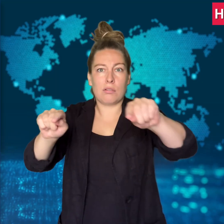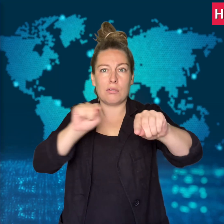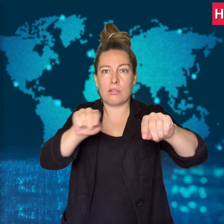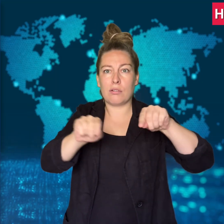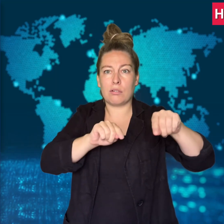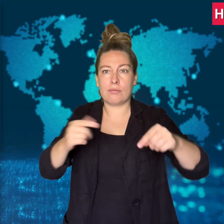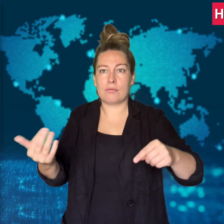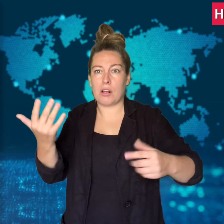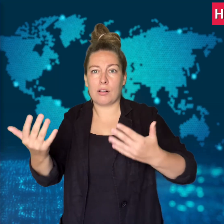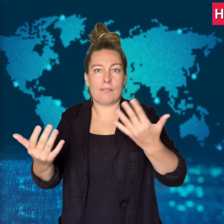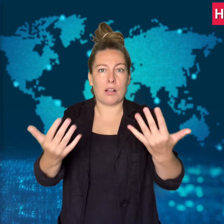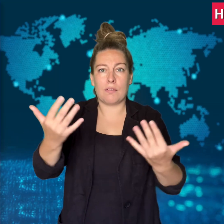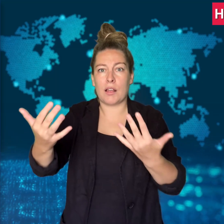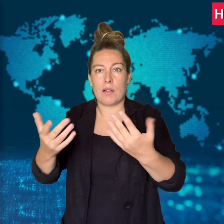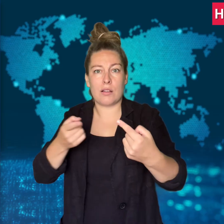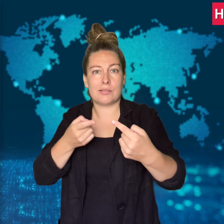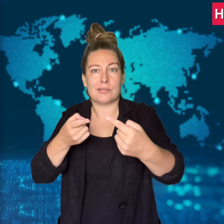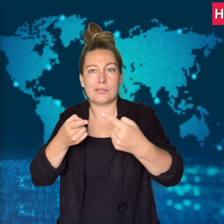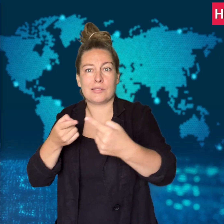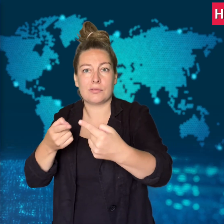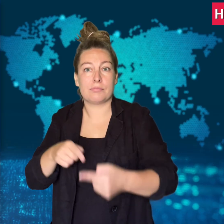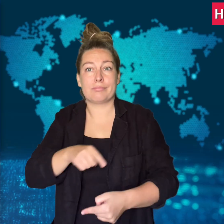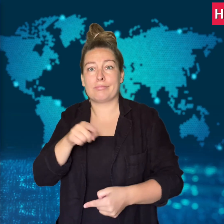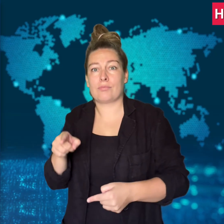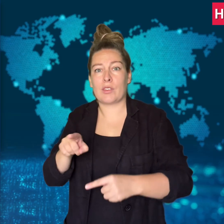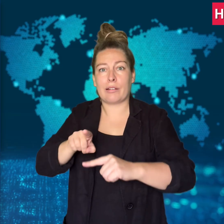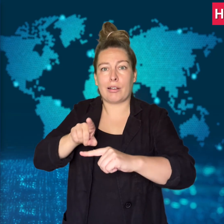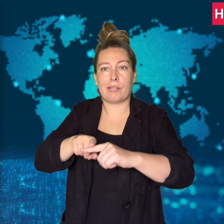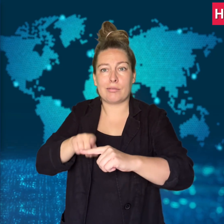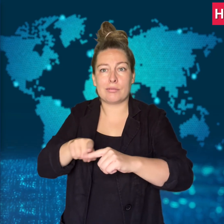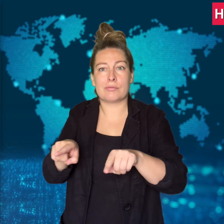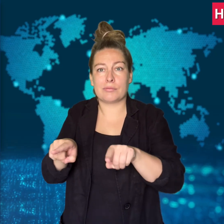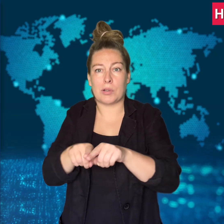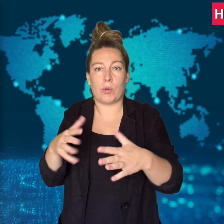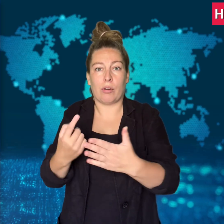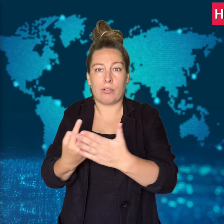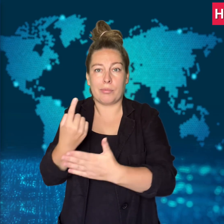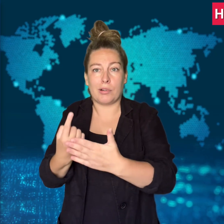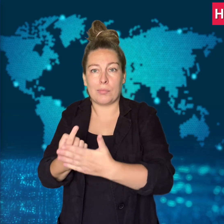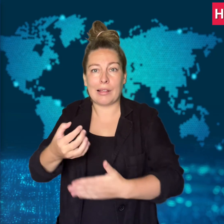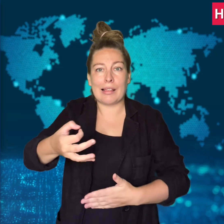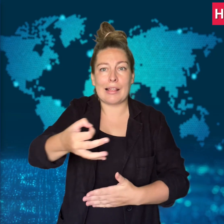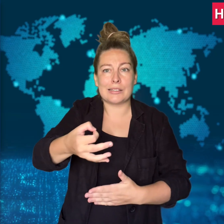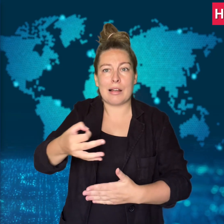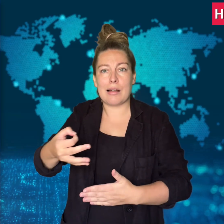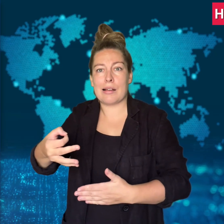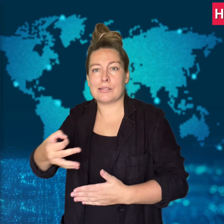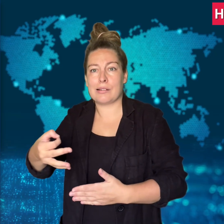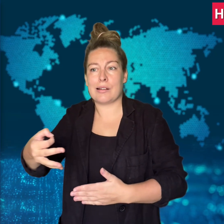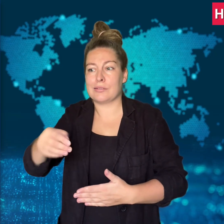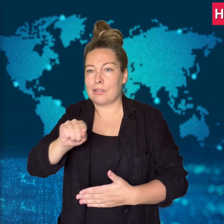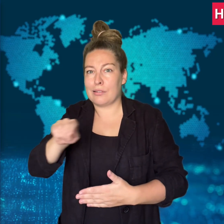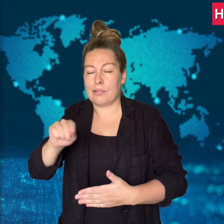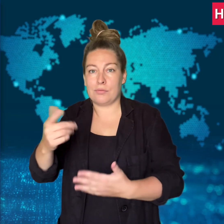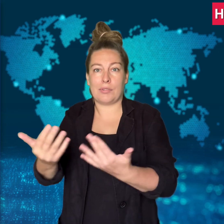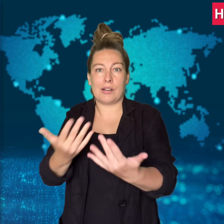islands amid continued extreme fire warnings. In California,